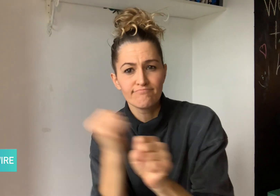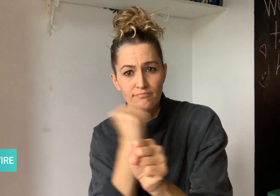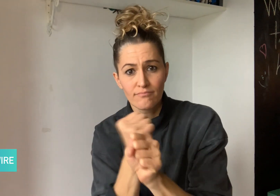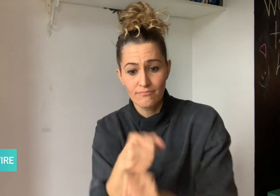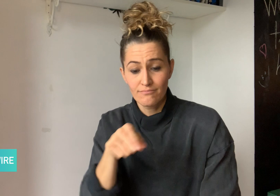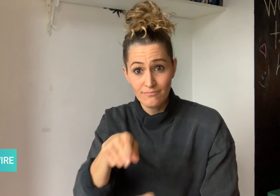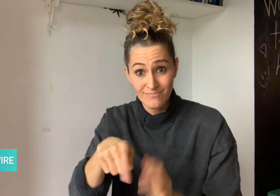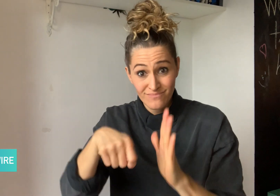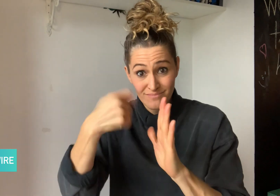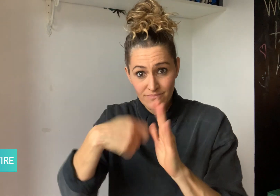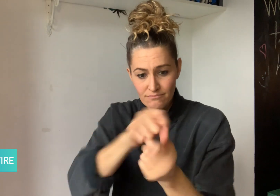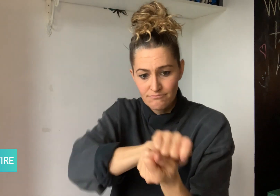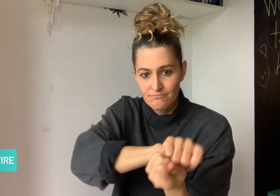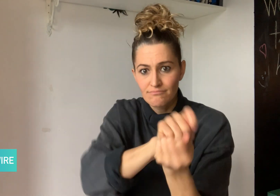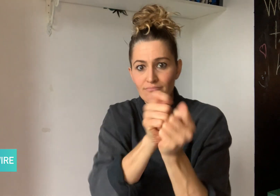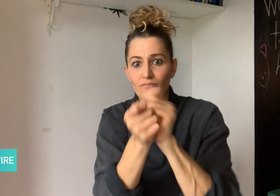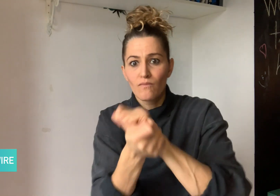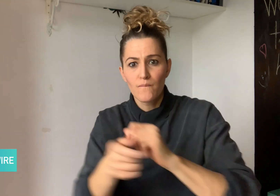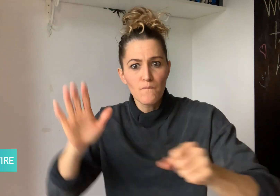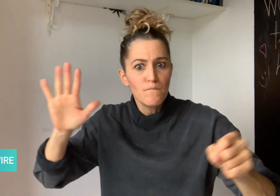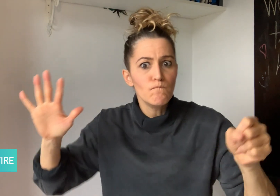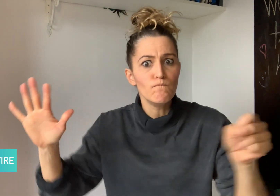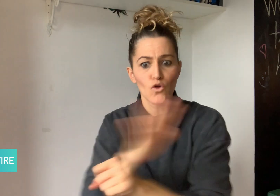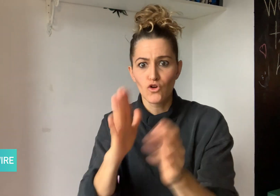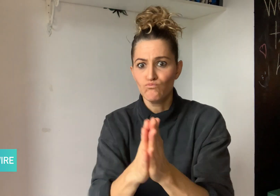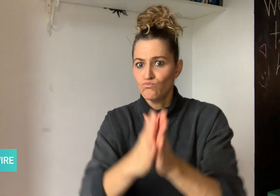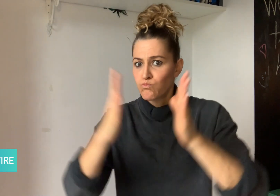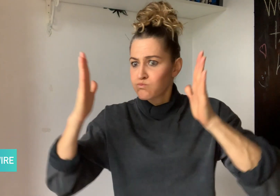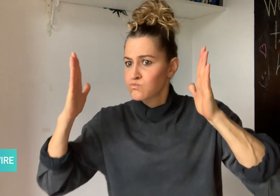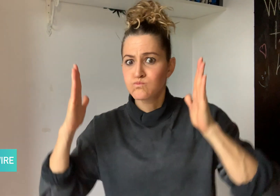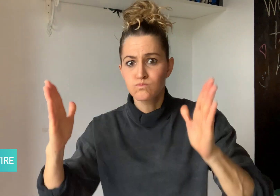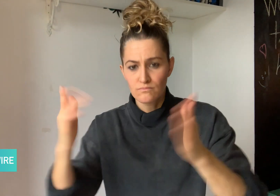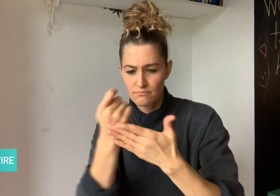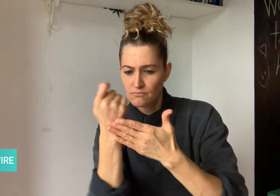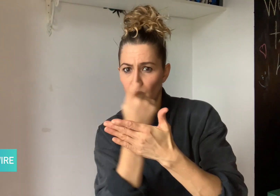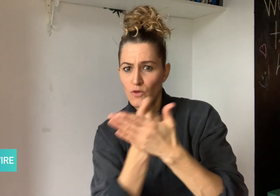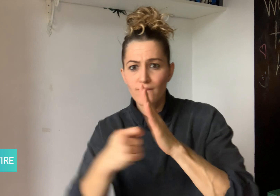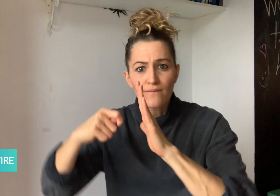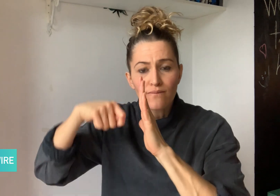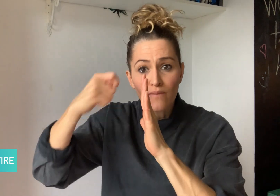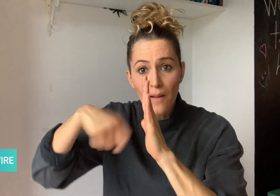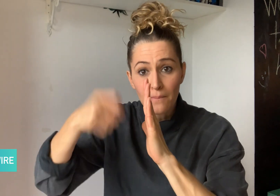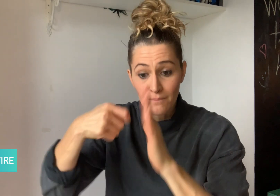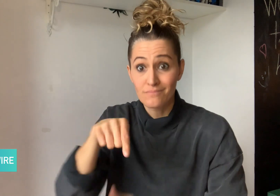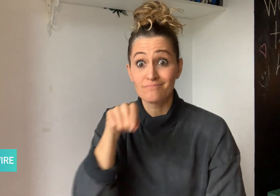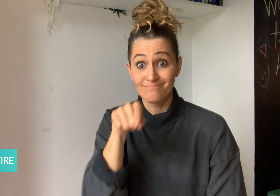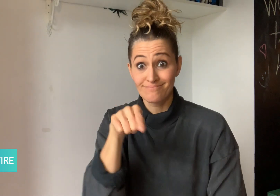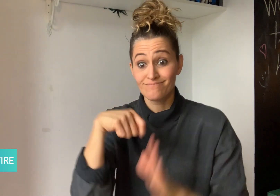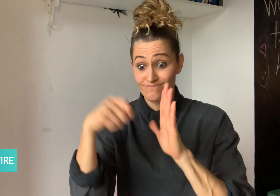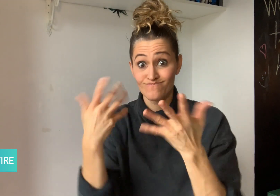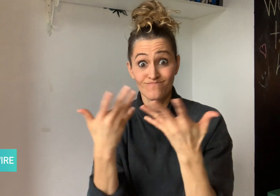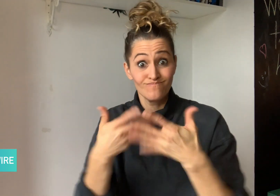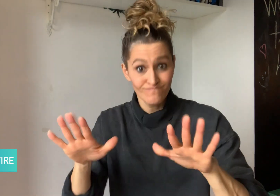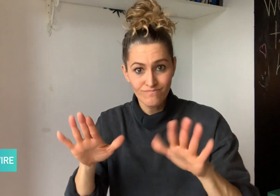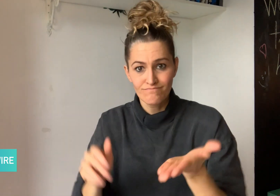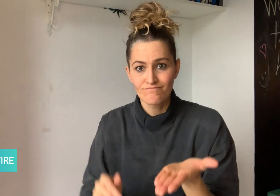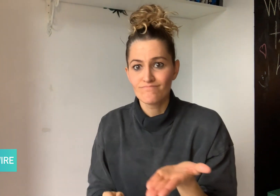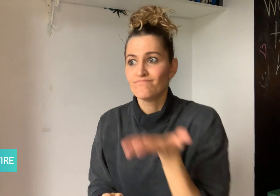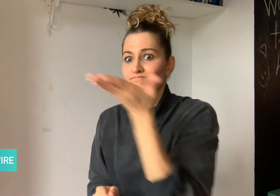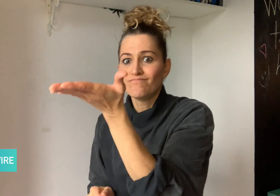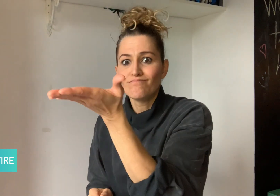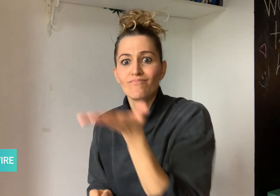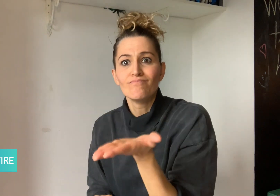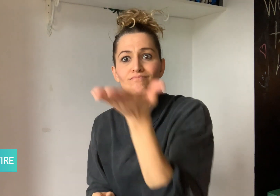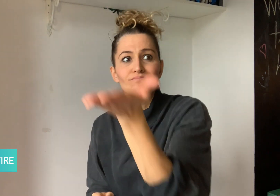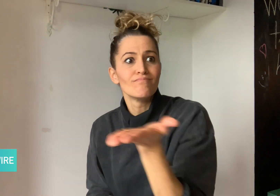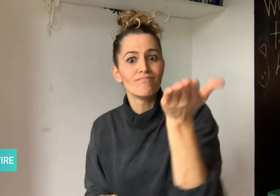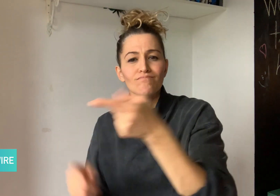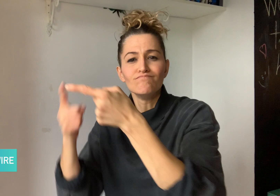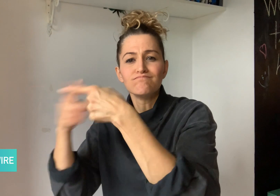to turn it into a full-length animated film that is being submitted